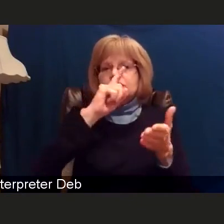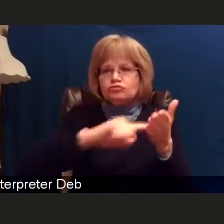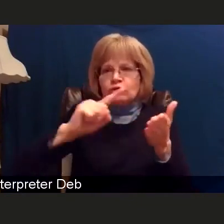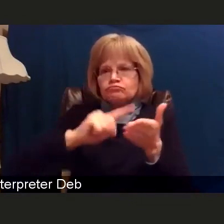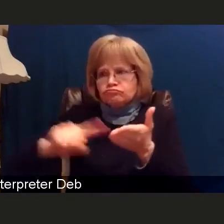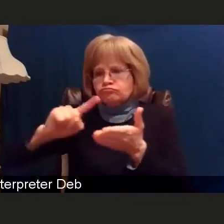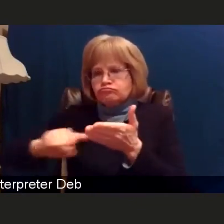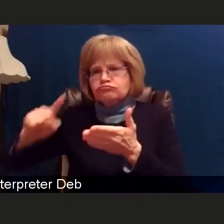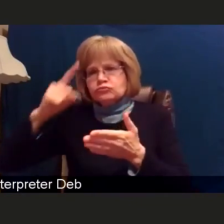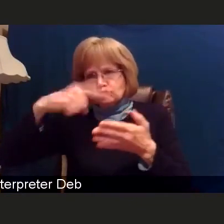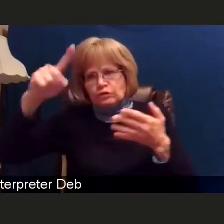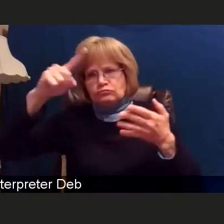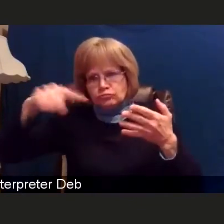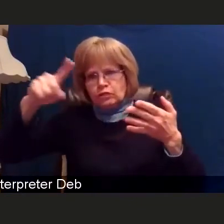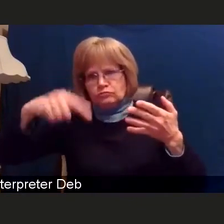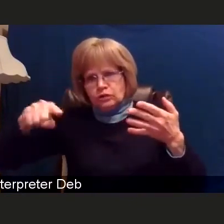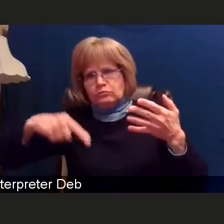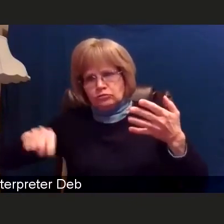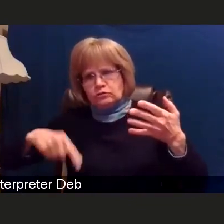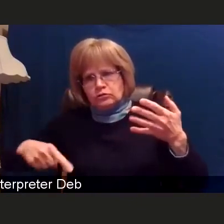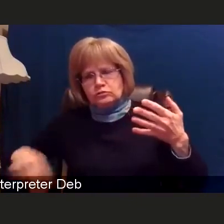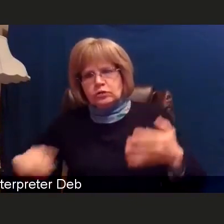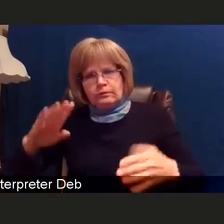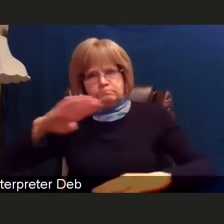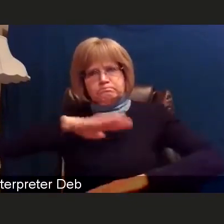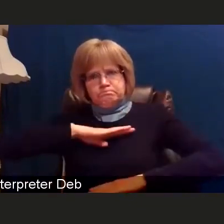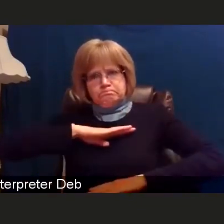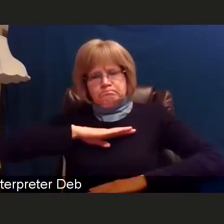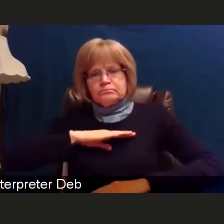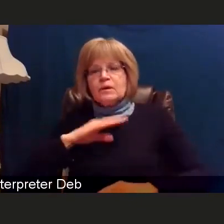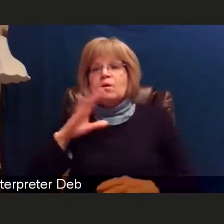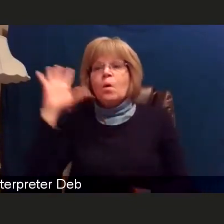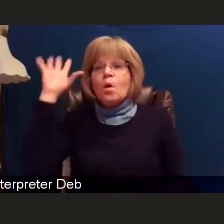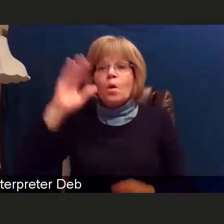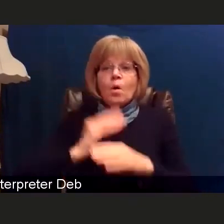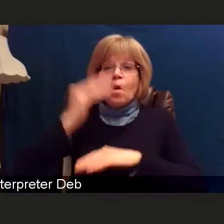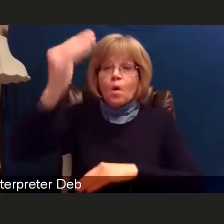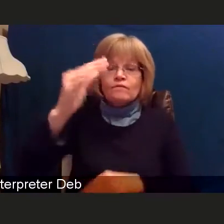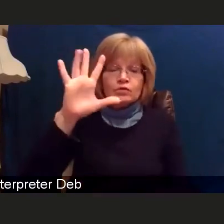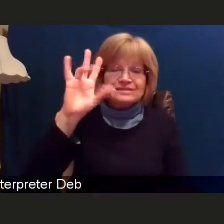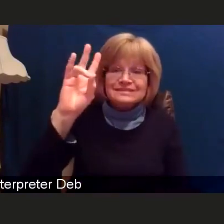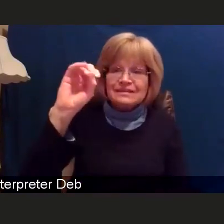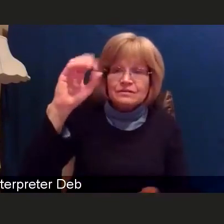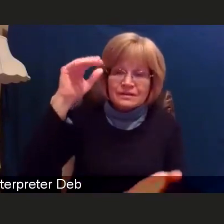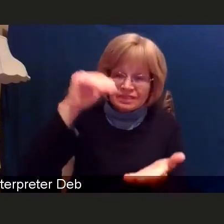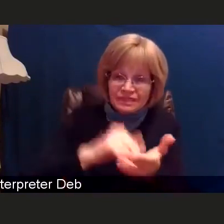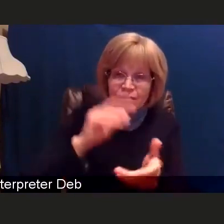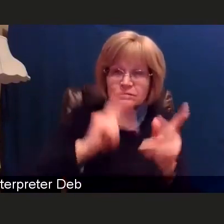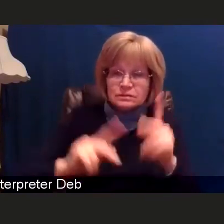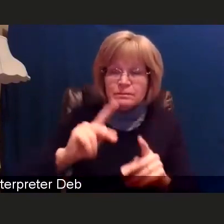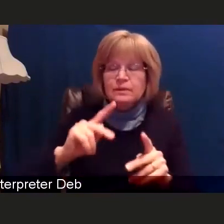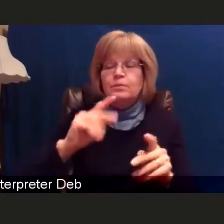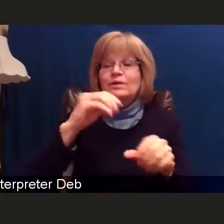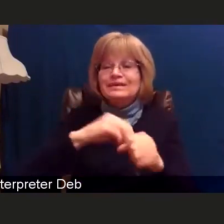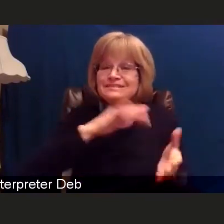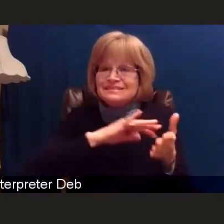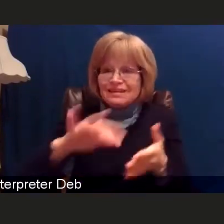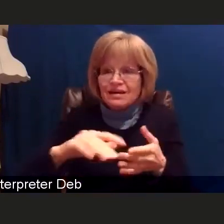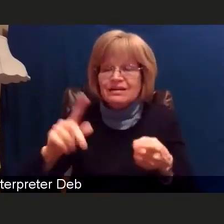and more than 70,000 people were included in the Pfizer, in the Moderna study that lasted for several months,